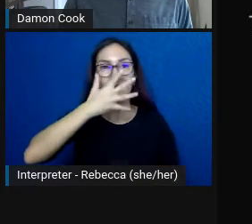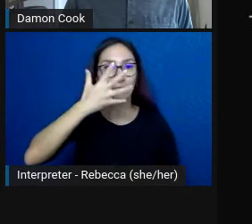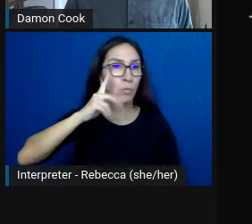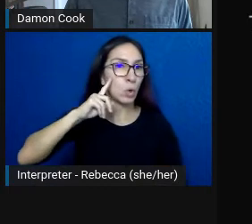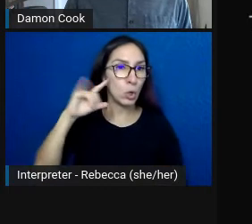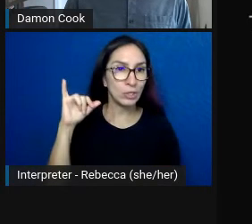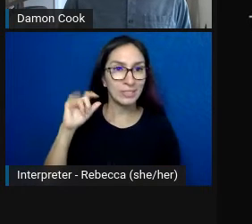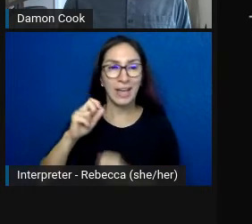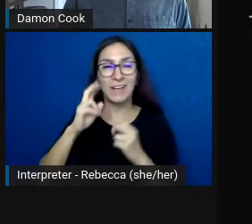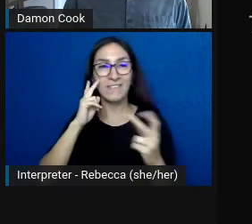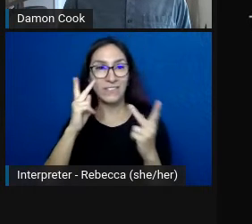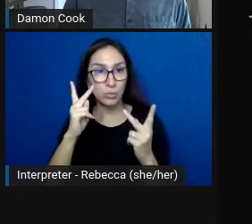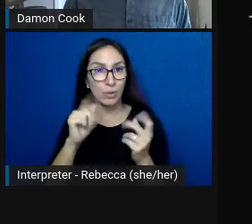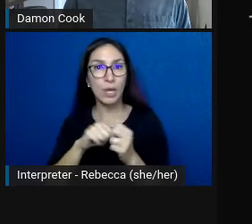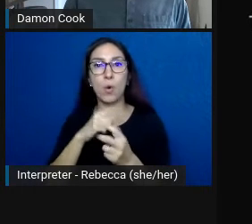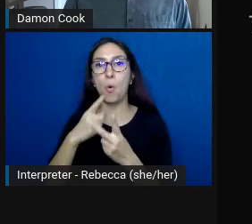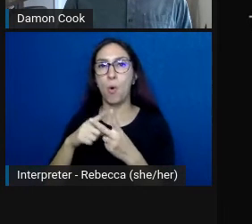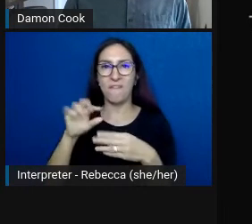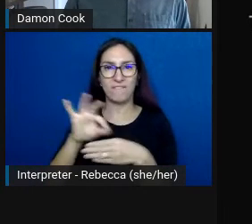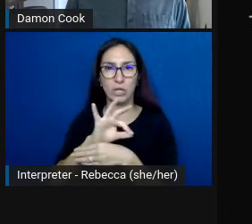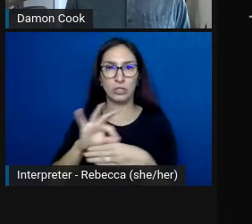In other words, JavaScript and CSS is required.